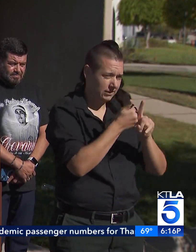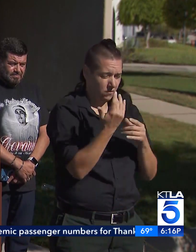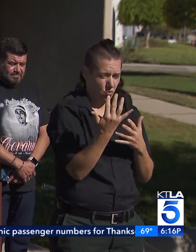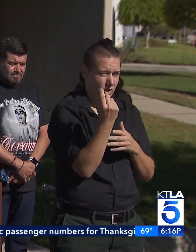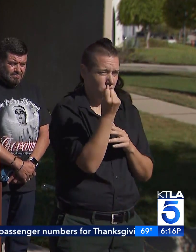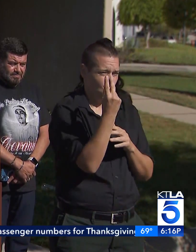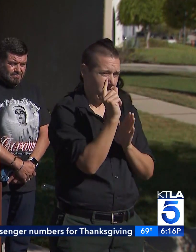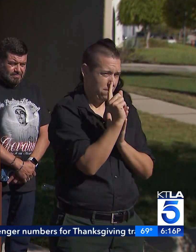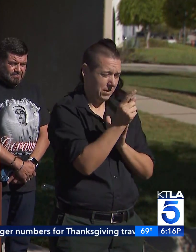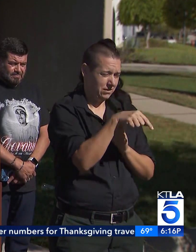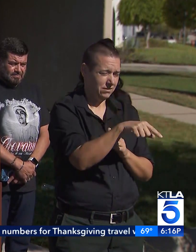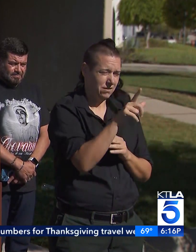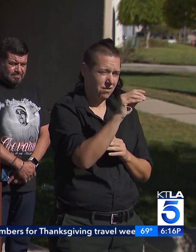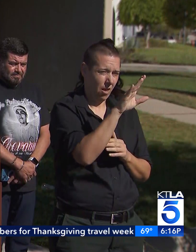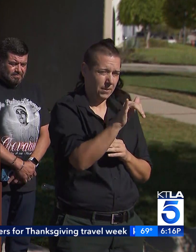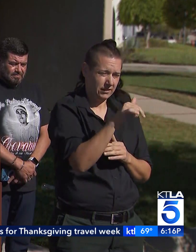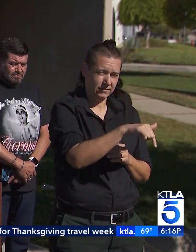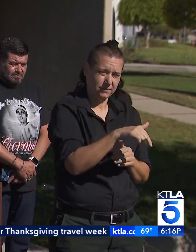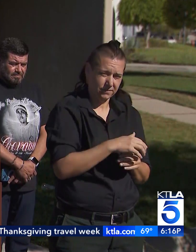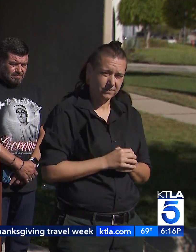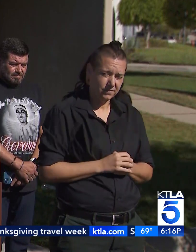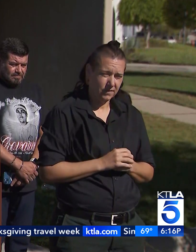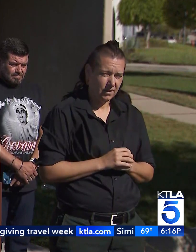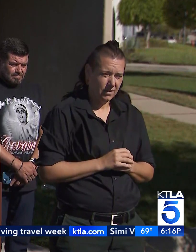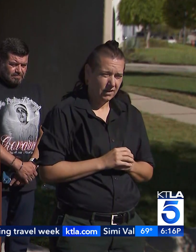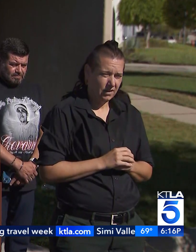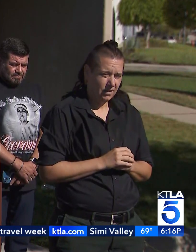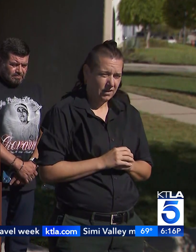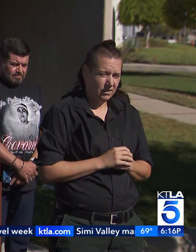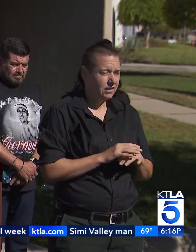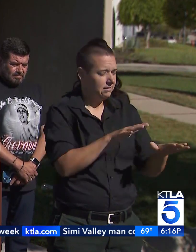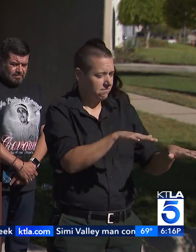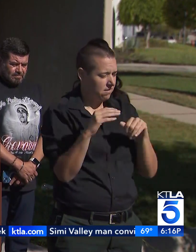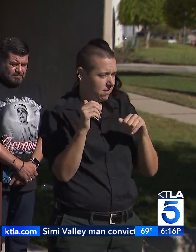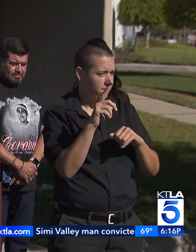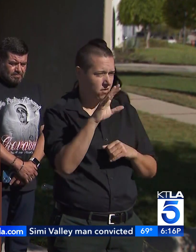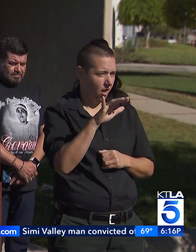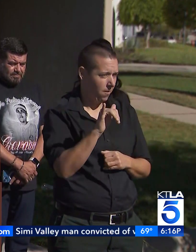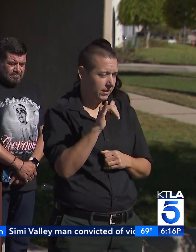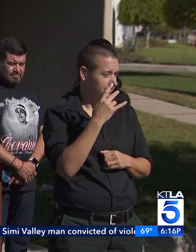PALMDALE SHERIFF'S STATION TO FOR APPROXIMATELY 12 MINUTES